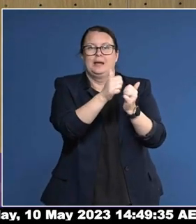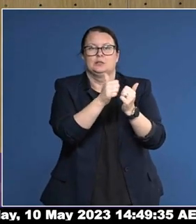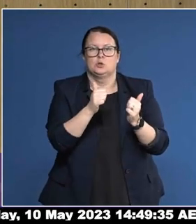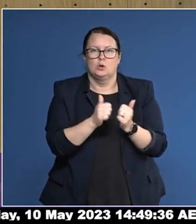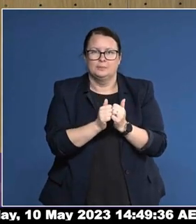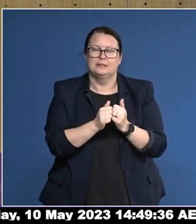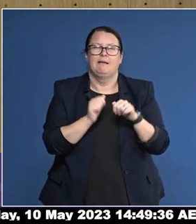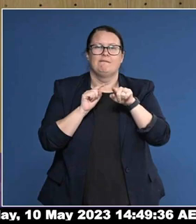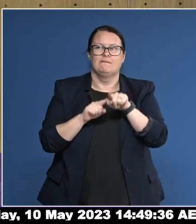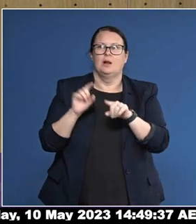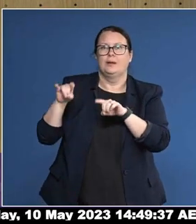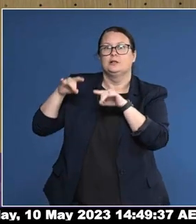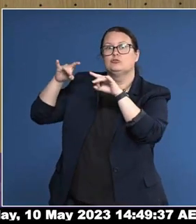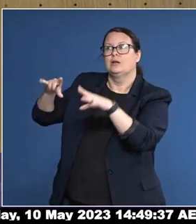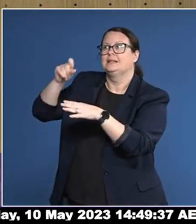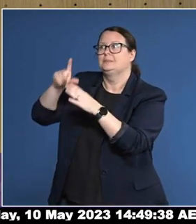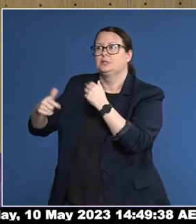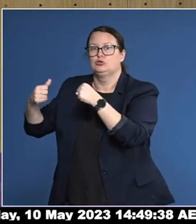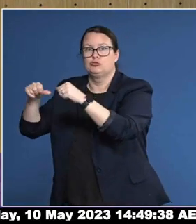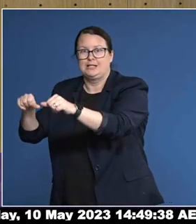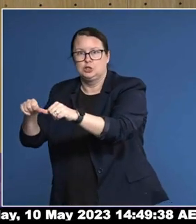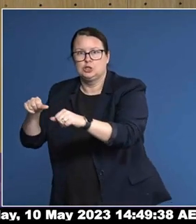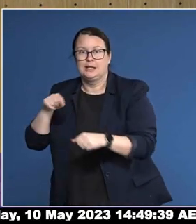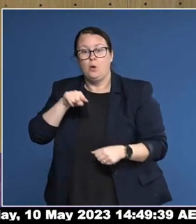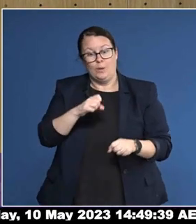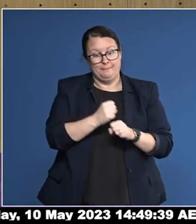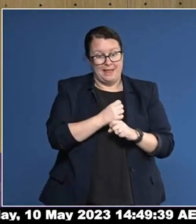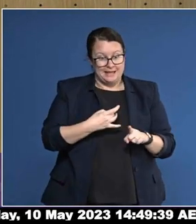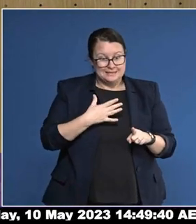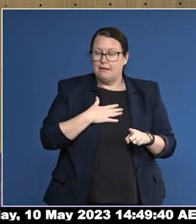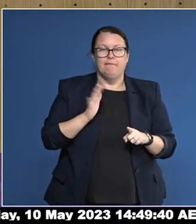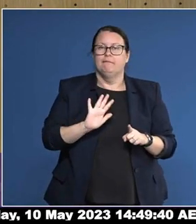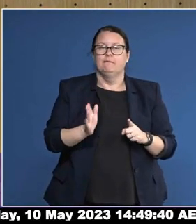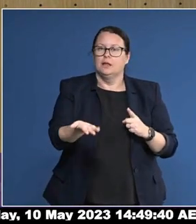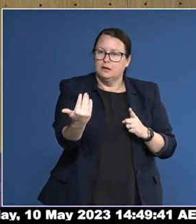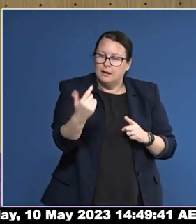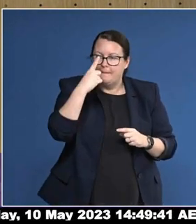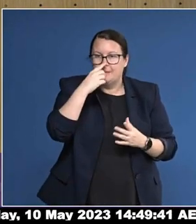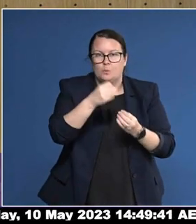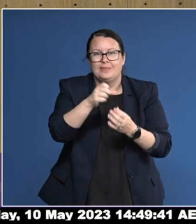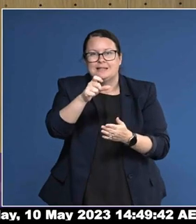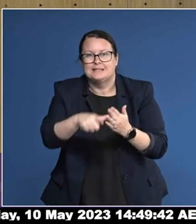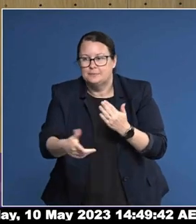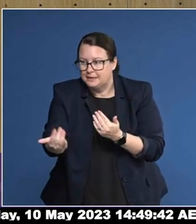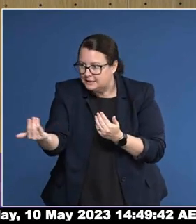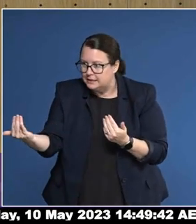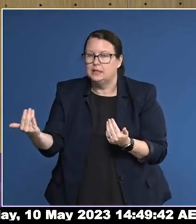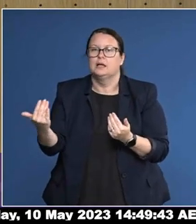Strategy, and we did that in collaboration with people with disability, including or facilitated by Queenslanders With Disability Network.